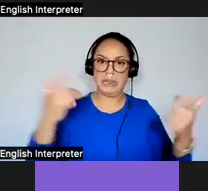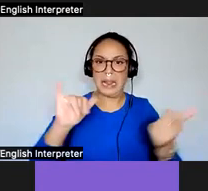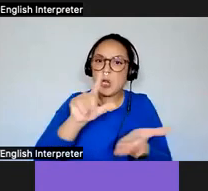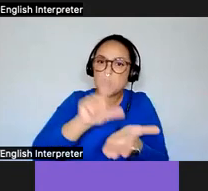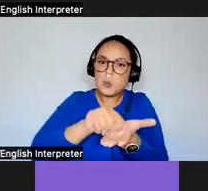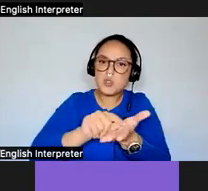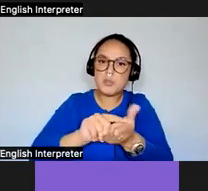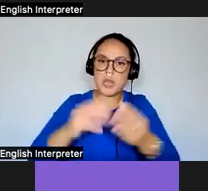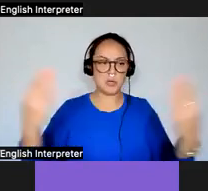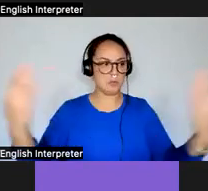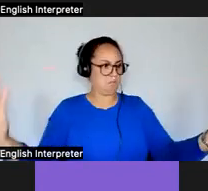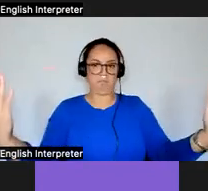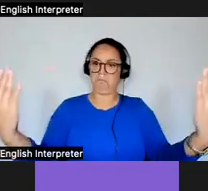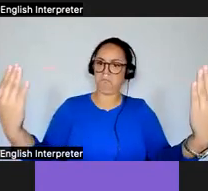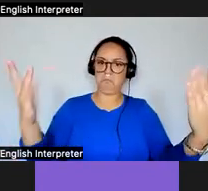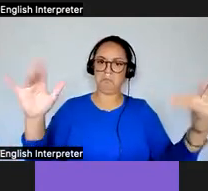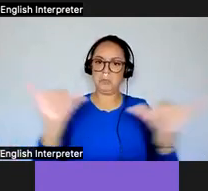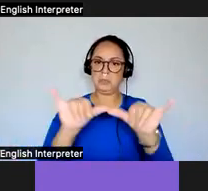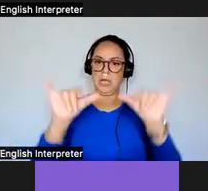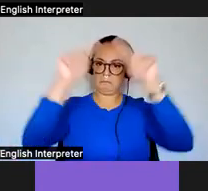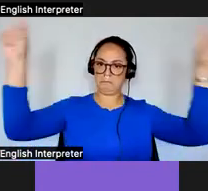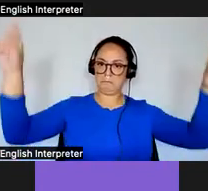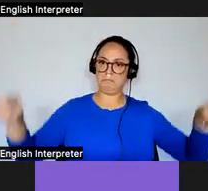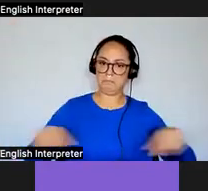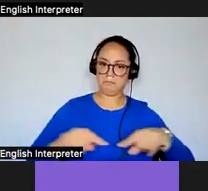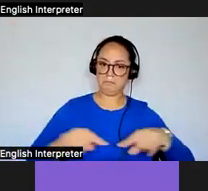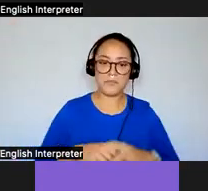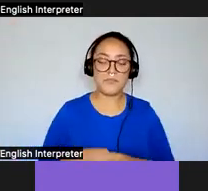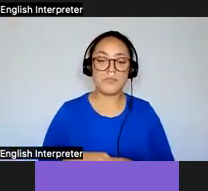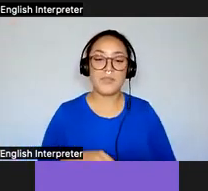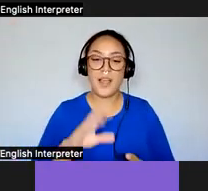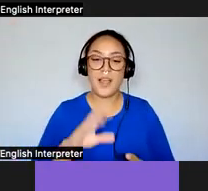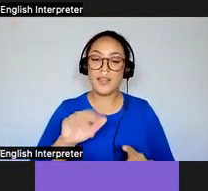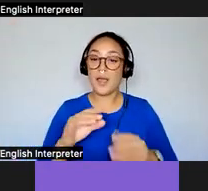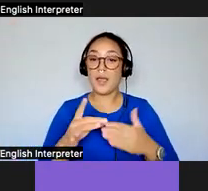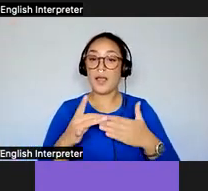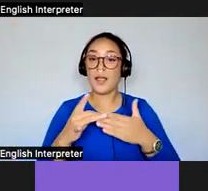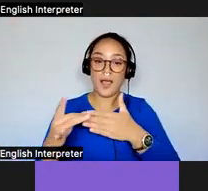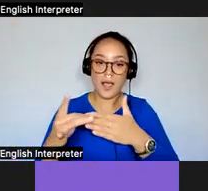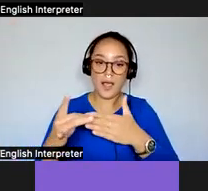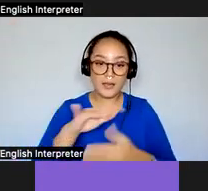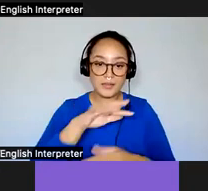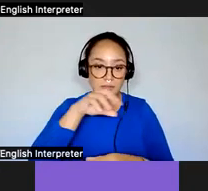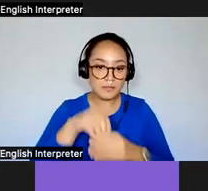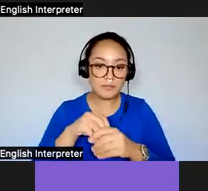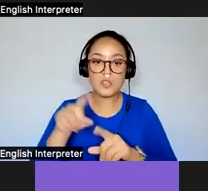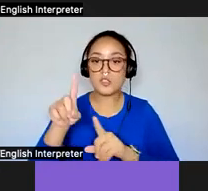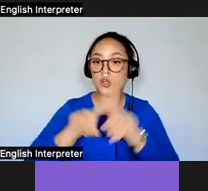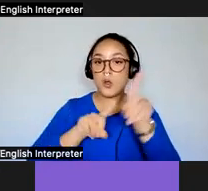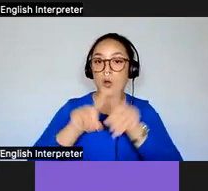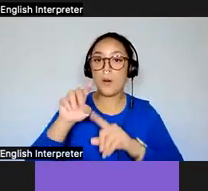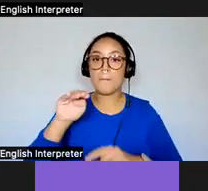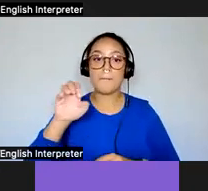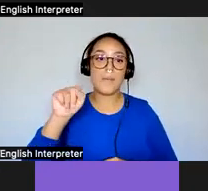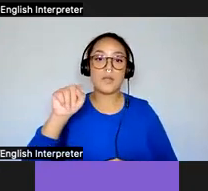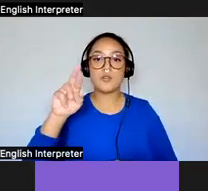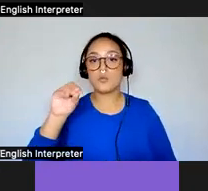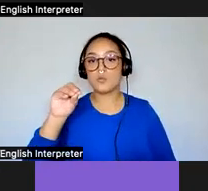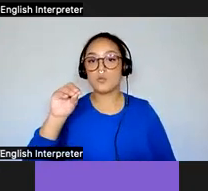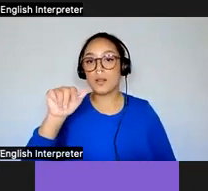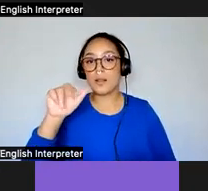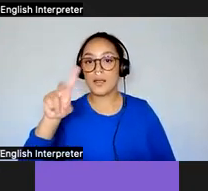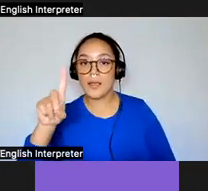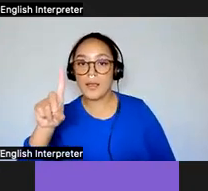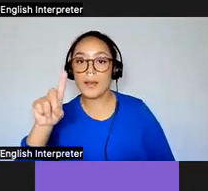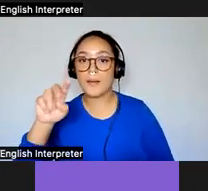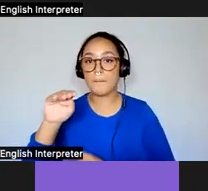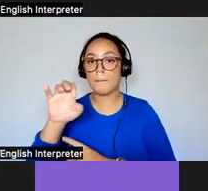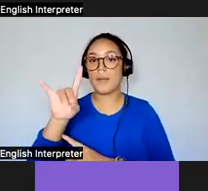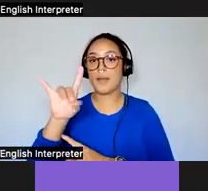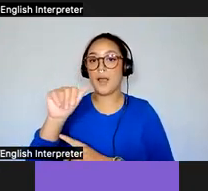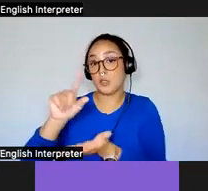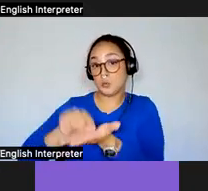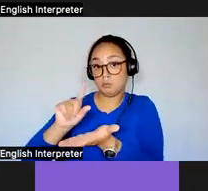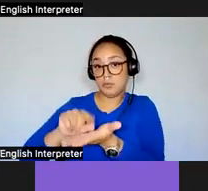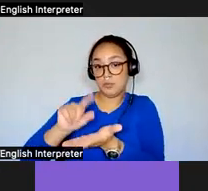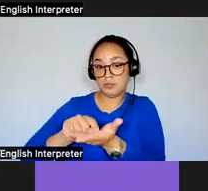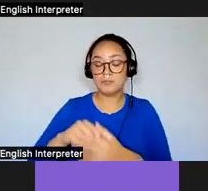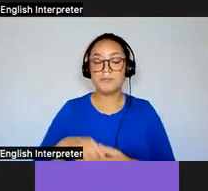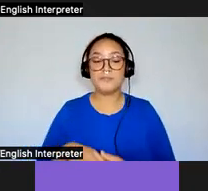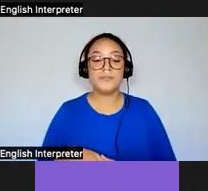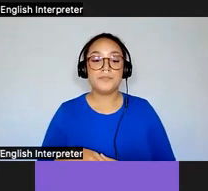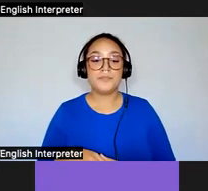And this guide is inserted into Star Metroland media newspapers around around all the time